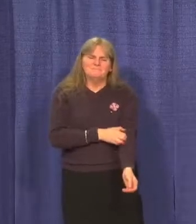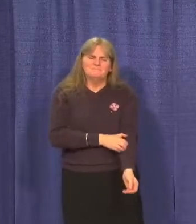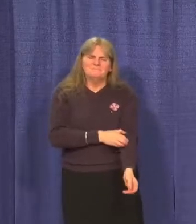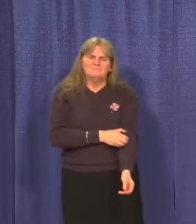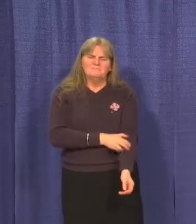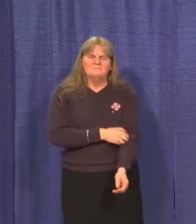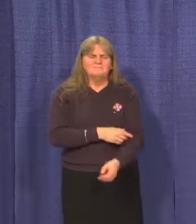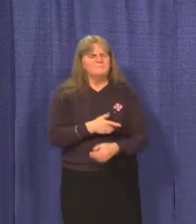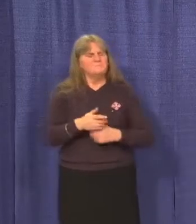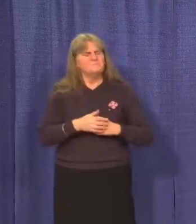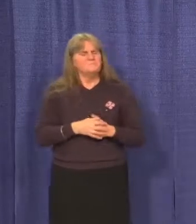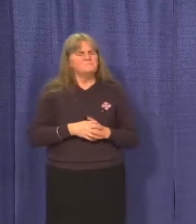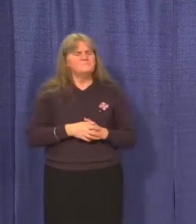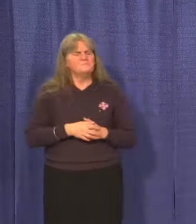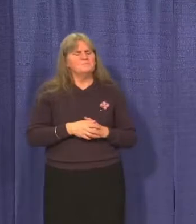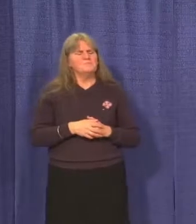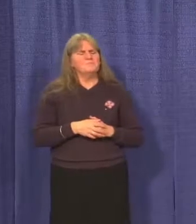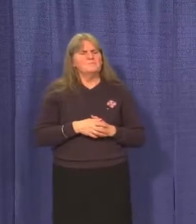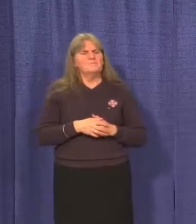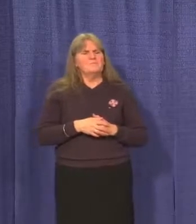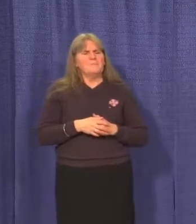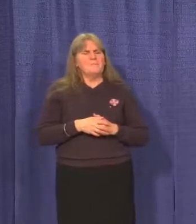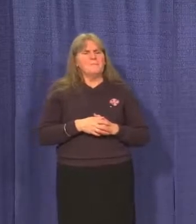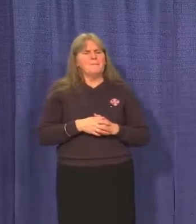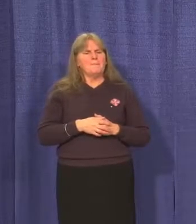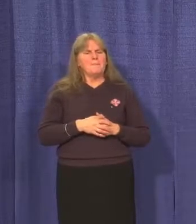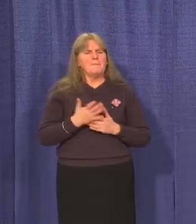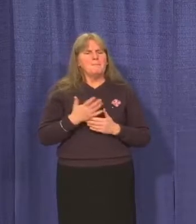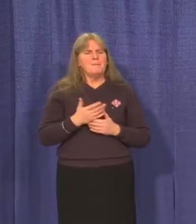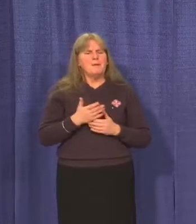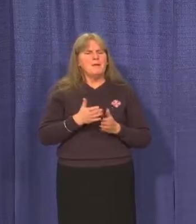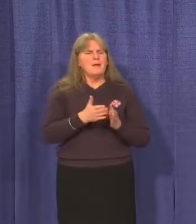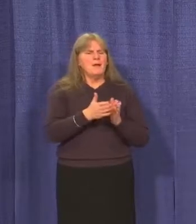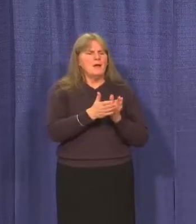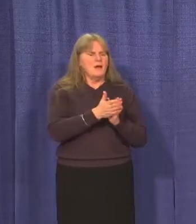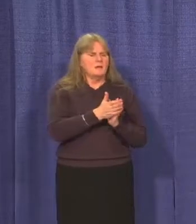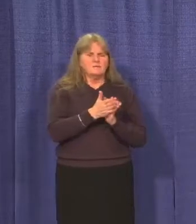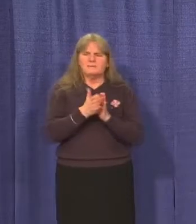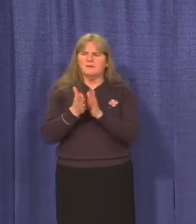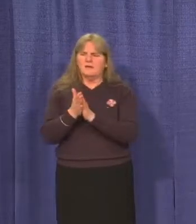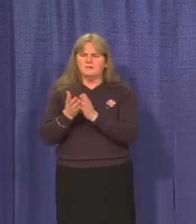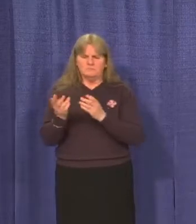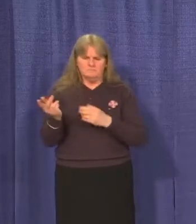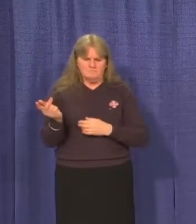I am interested to ask, I guess Dr Hanley and Premier Silver,